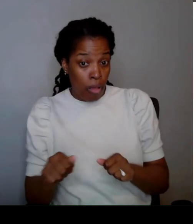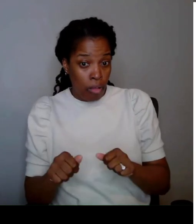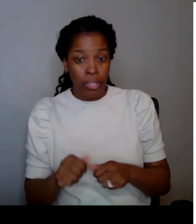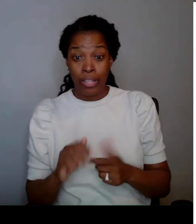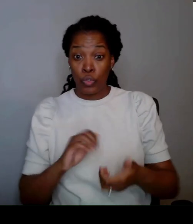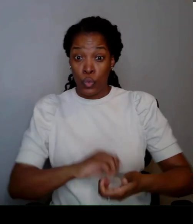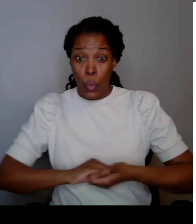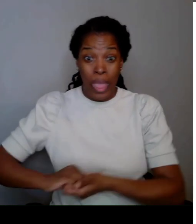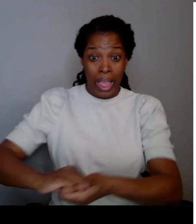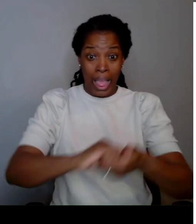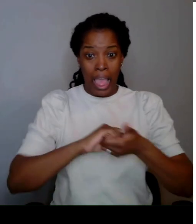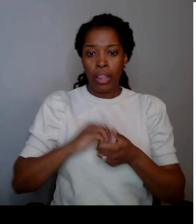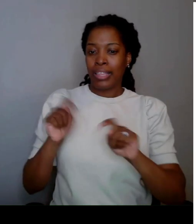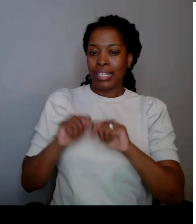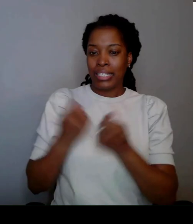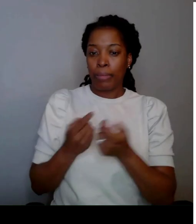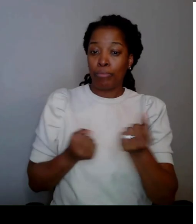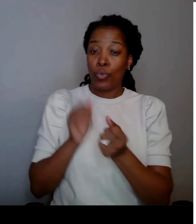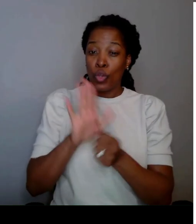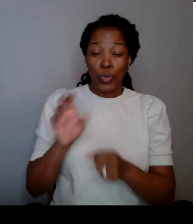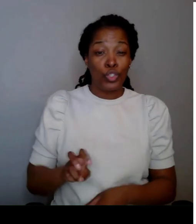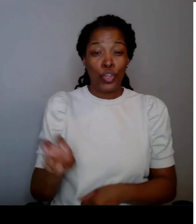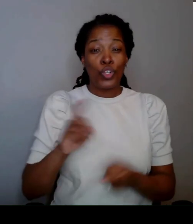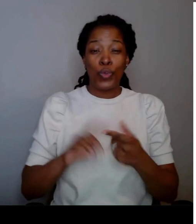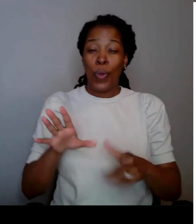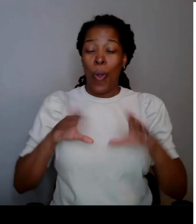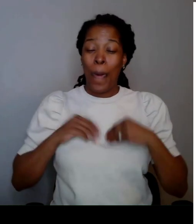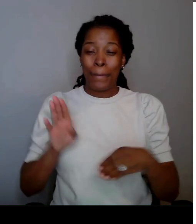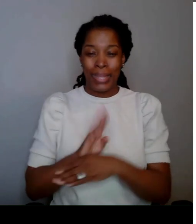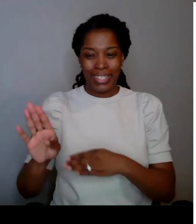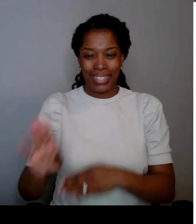Step One Self-employment Exploration and Assessment In Step one,